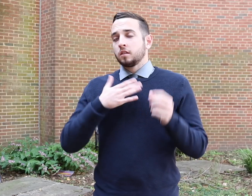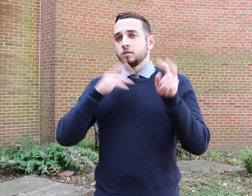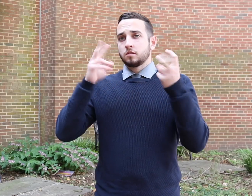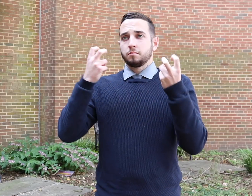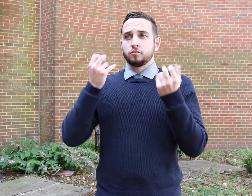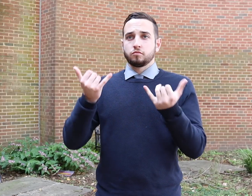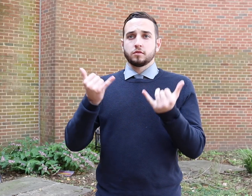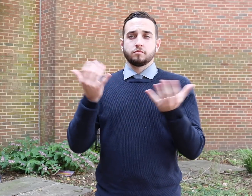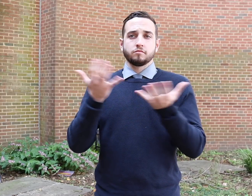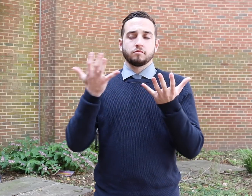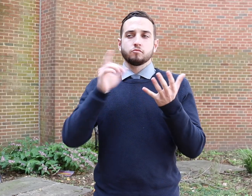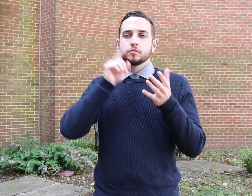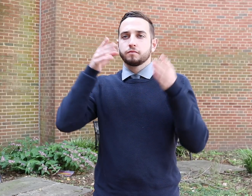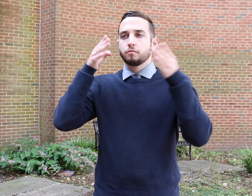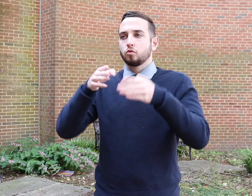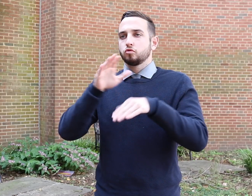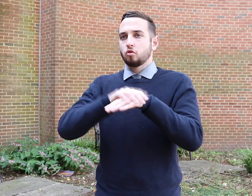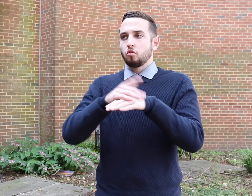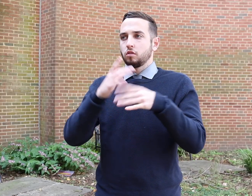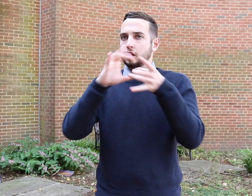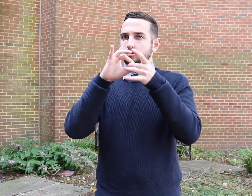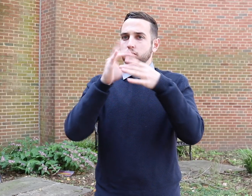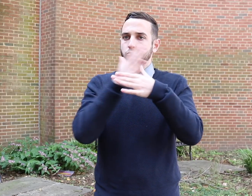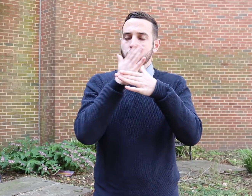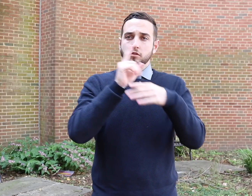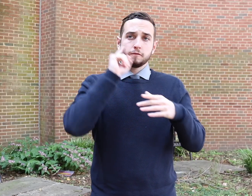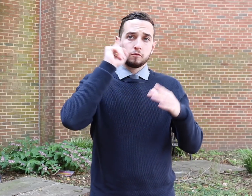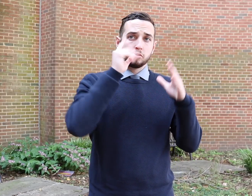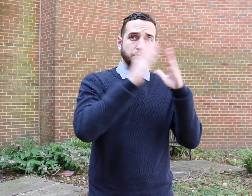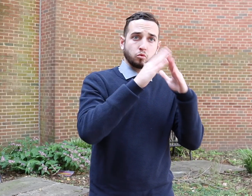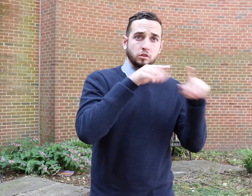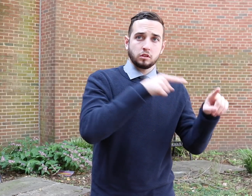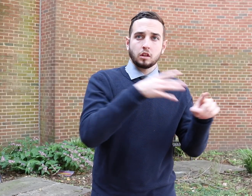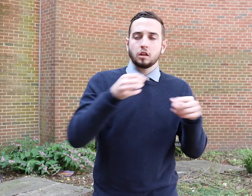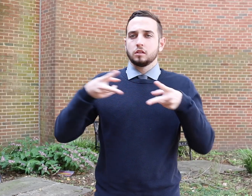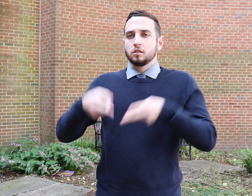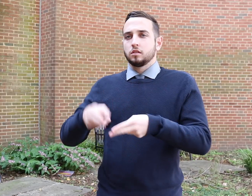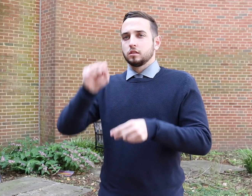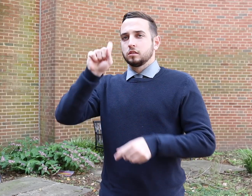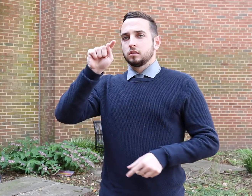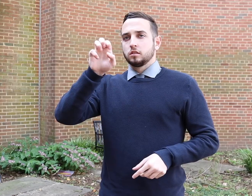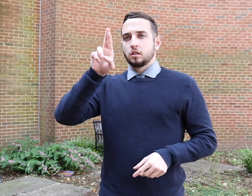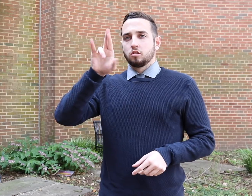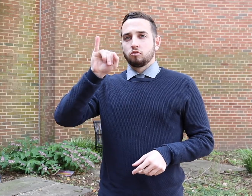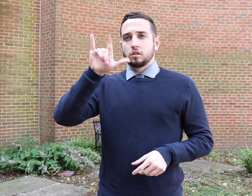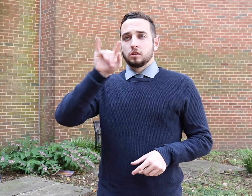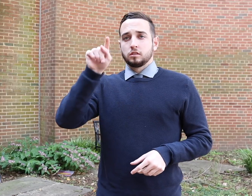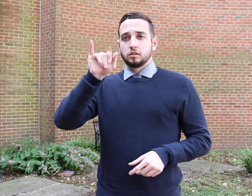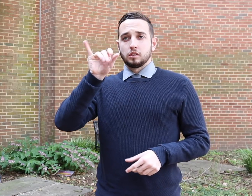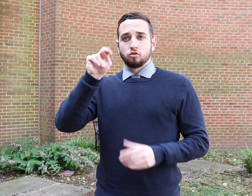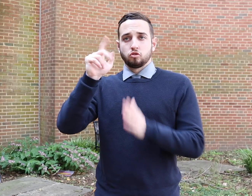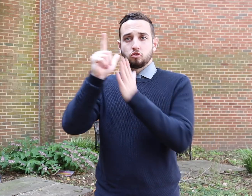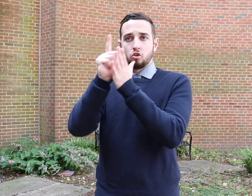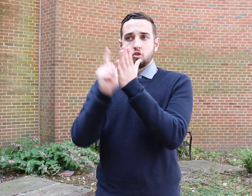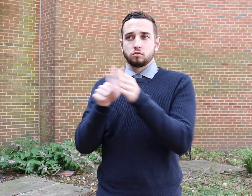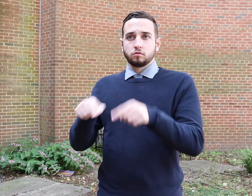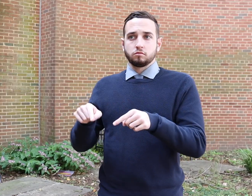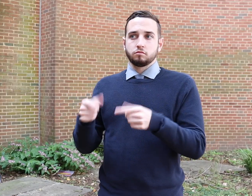My topic is focused on the connection between the Deaf community and sterilization laws.